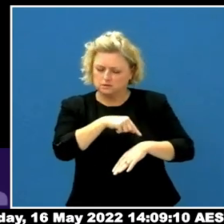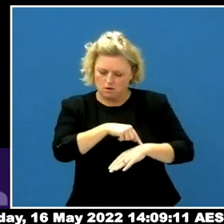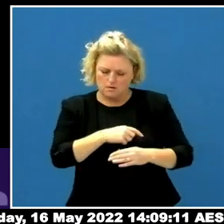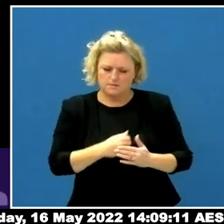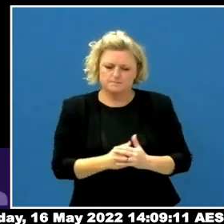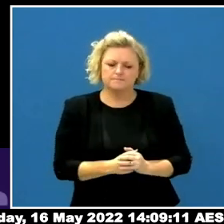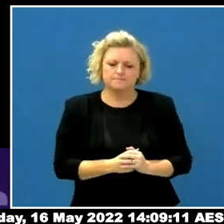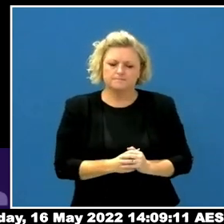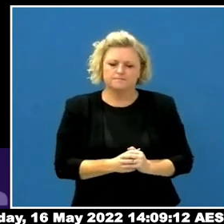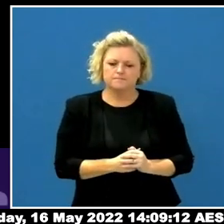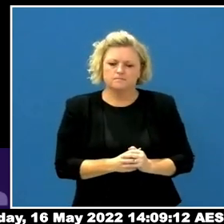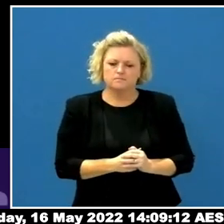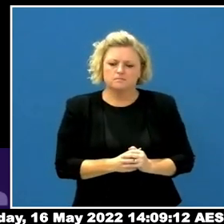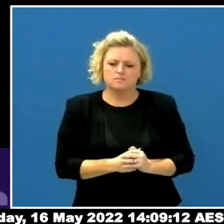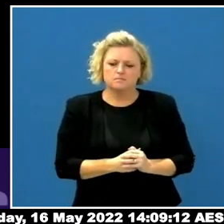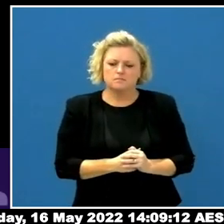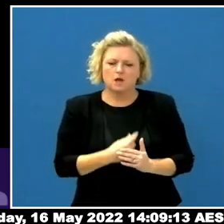which was Wayne. MR FOGARTY: Was that Wayne Adamson?